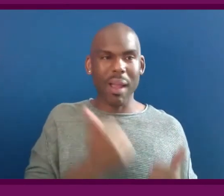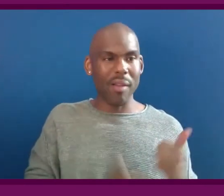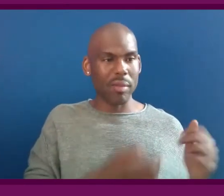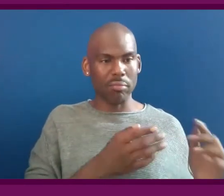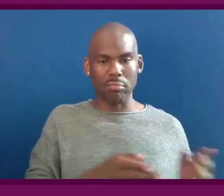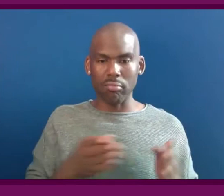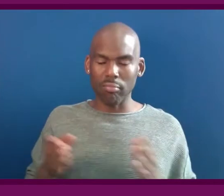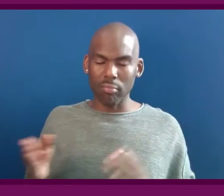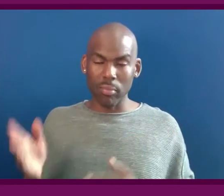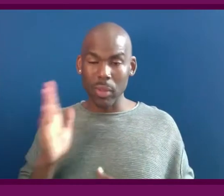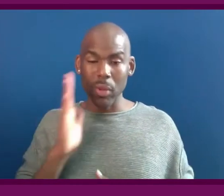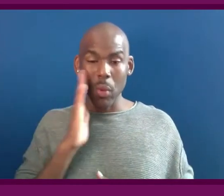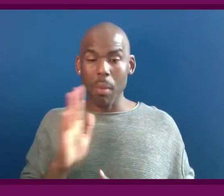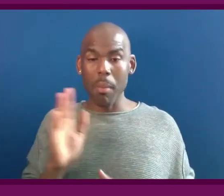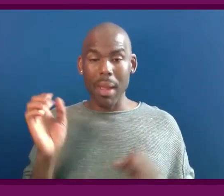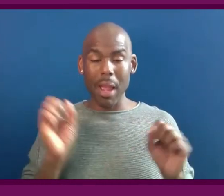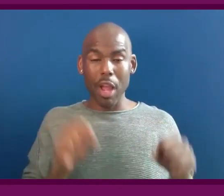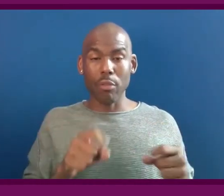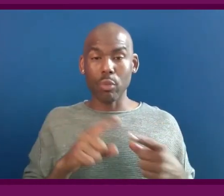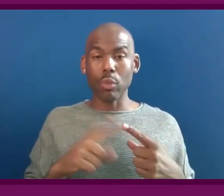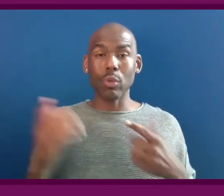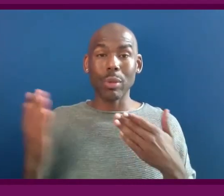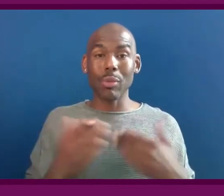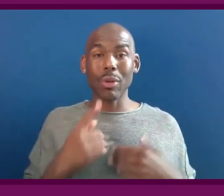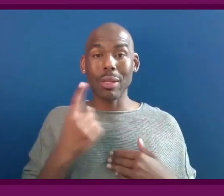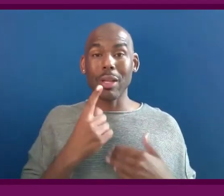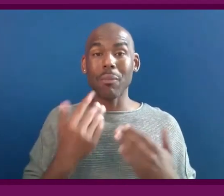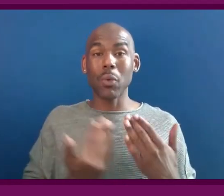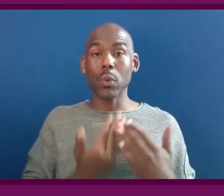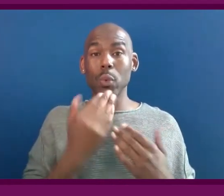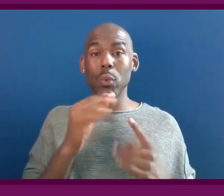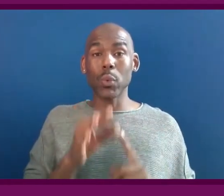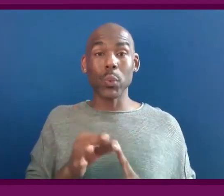Every individual person is going to be able to bring something new and unique to that